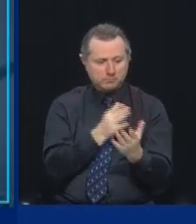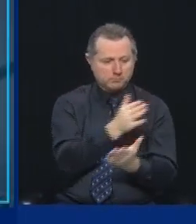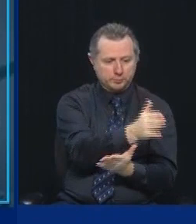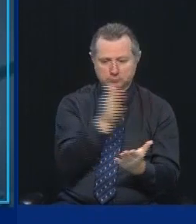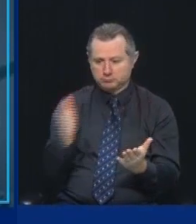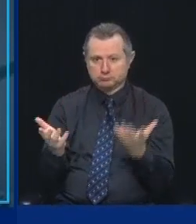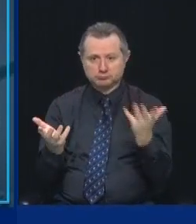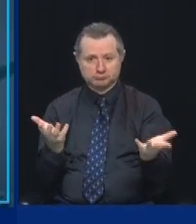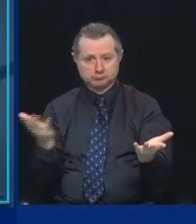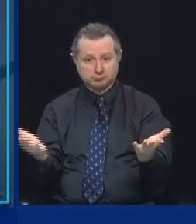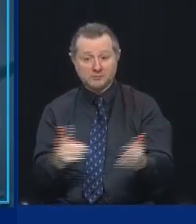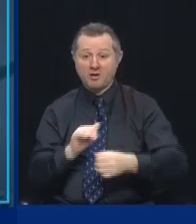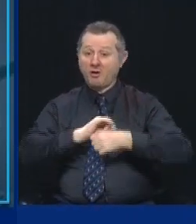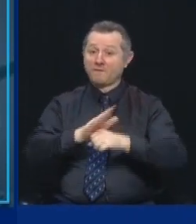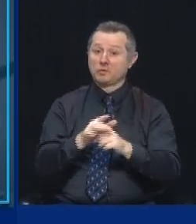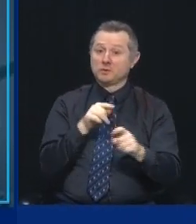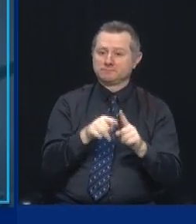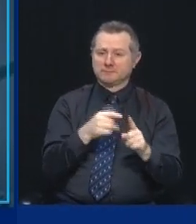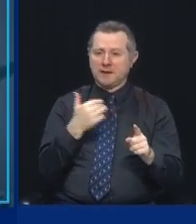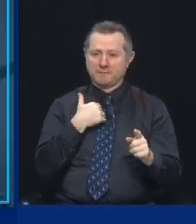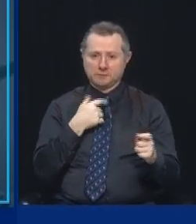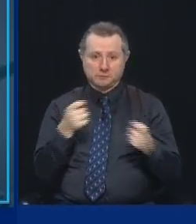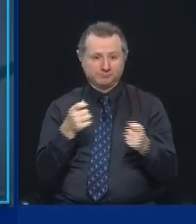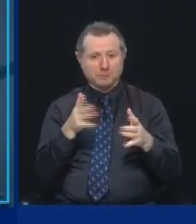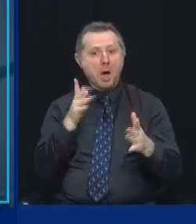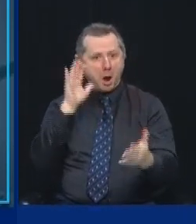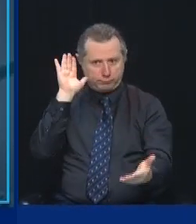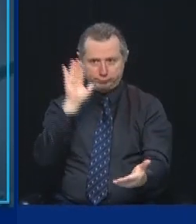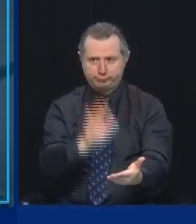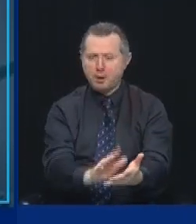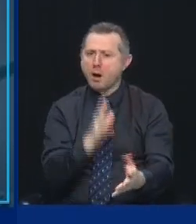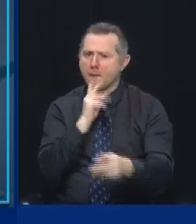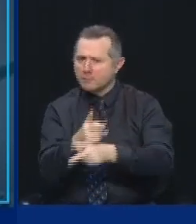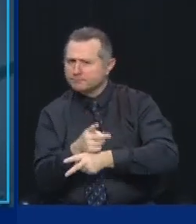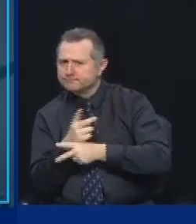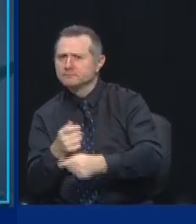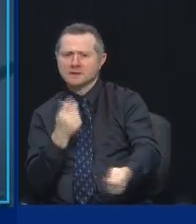SO, LET'S GET TO IT. WE'VE BEEN TALKING ABOUT COVID RECOVERY.